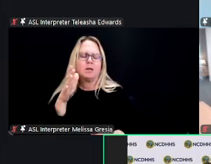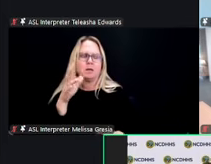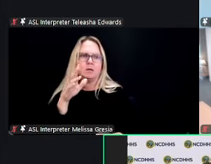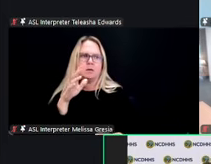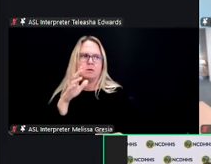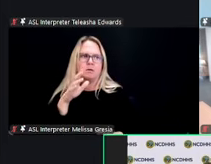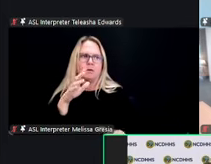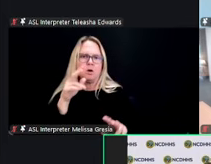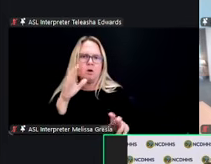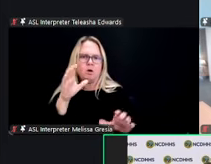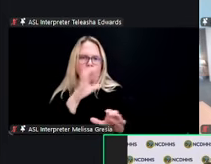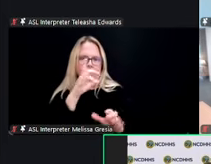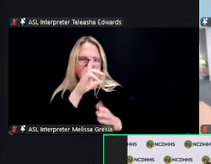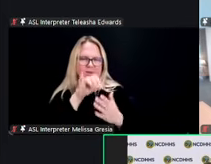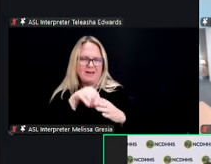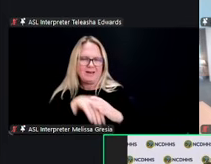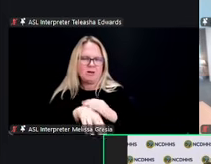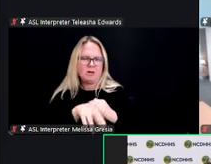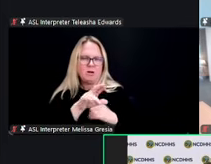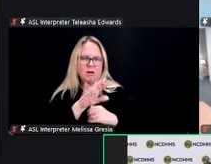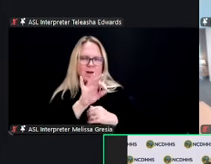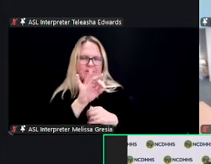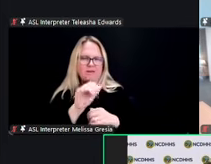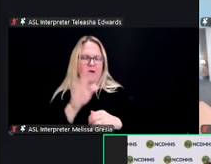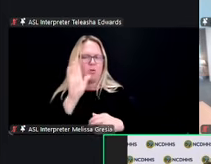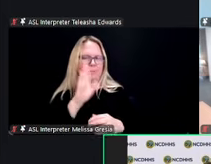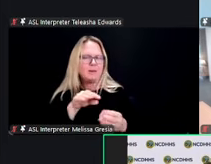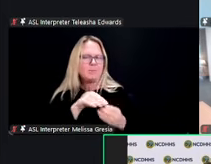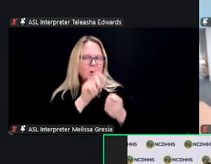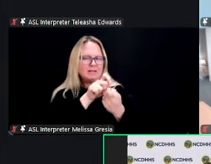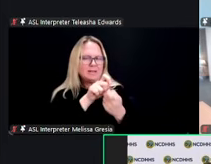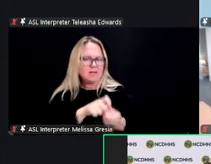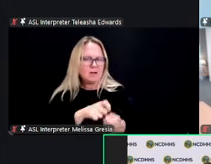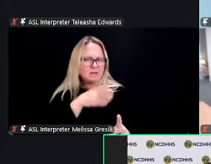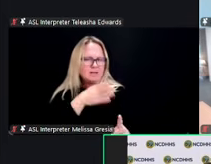for that in the RFA. So, there'll be more detail there and sort of more guidance on